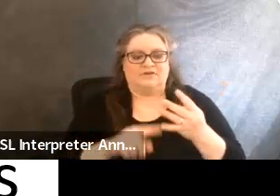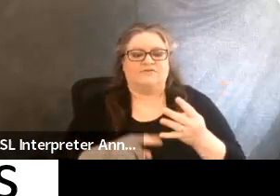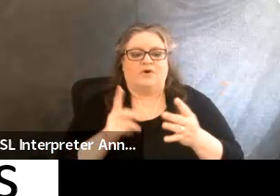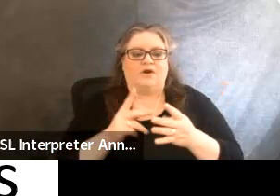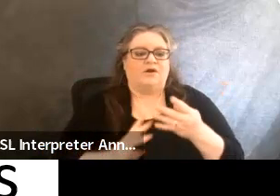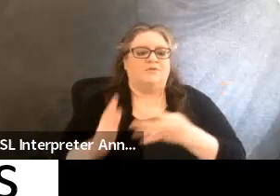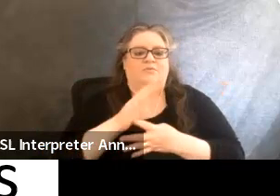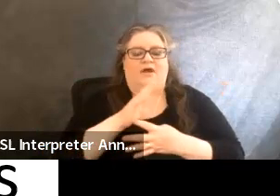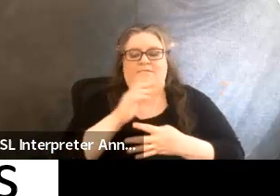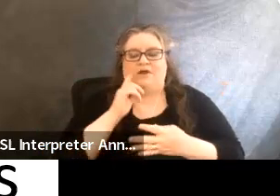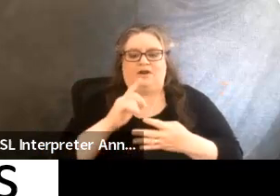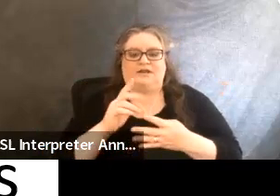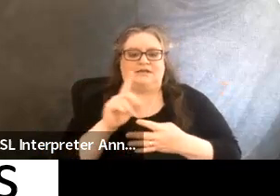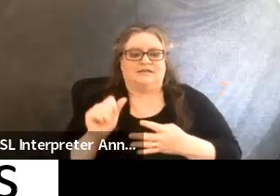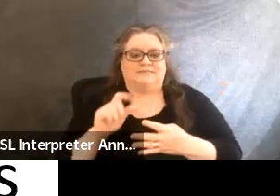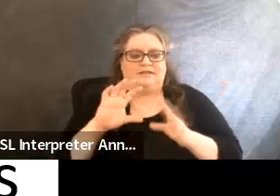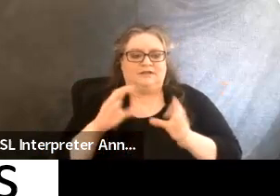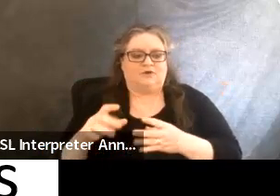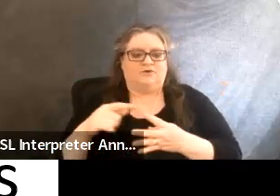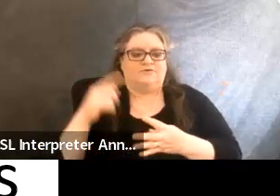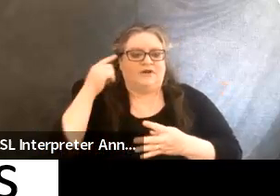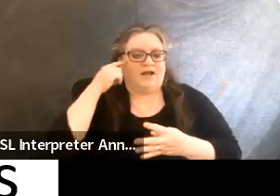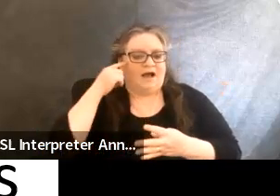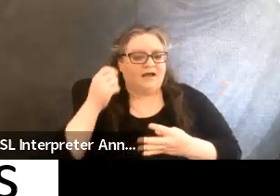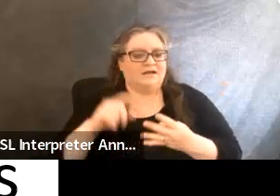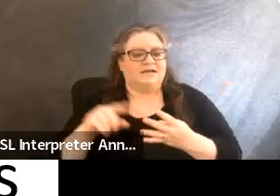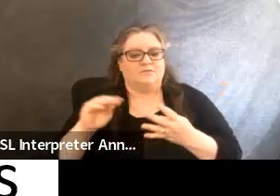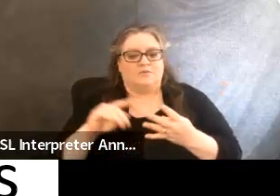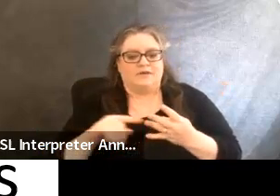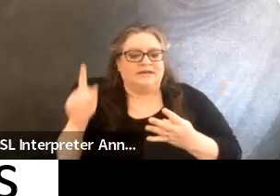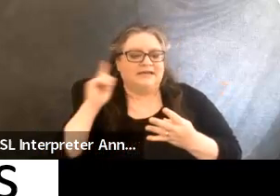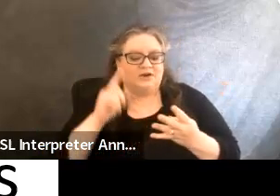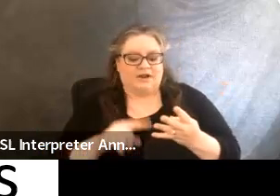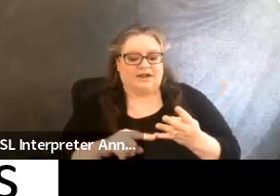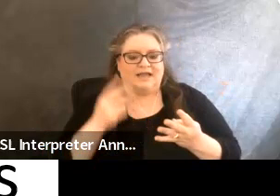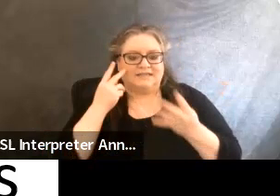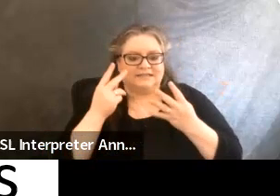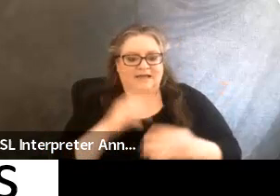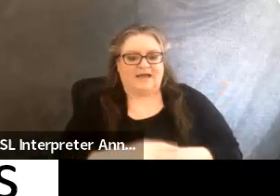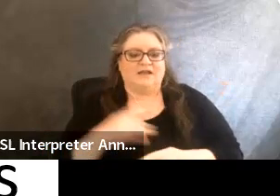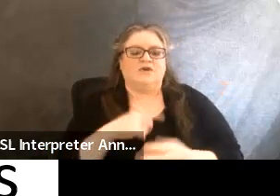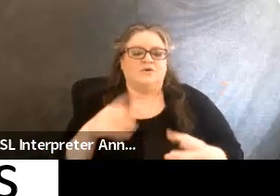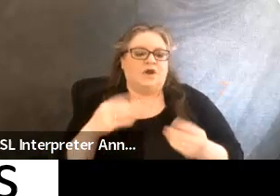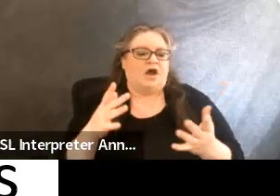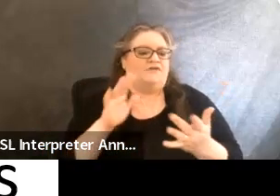cognitive, mobility, hearing, and sight. We also offer various consulting packages and training options on topics